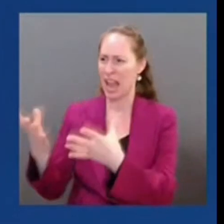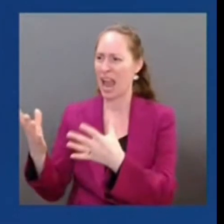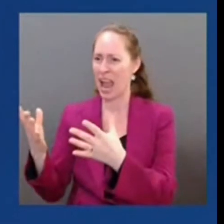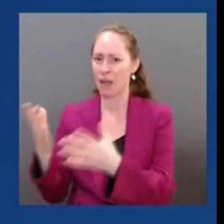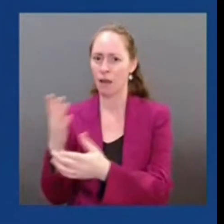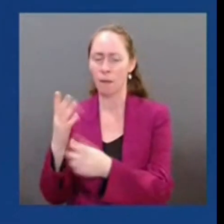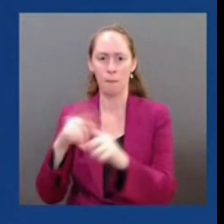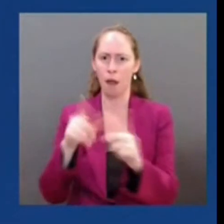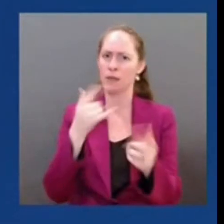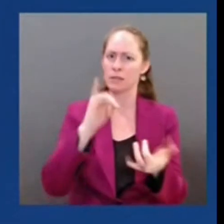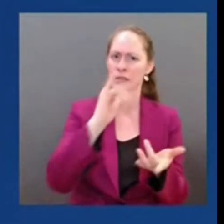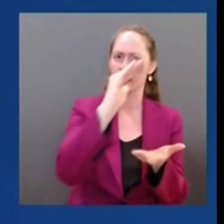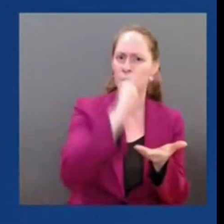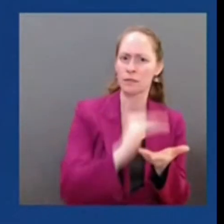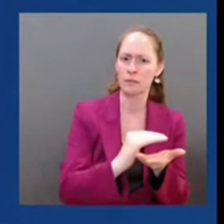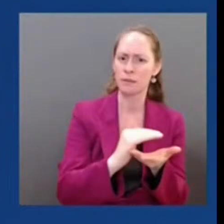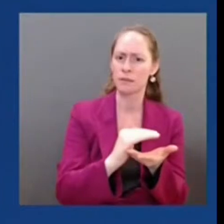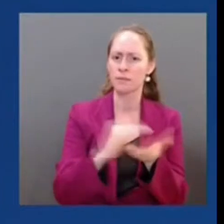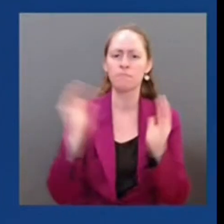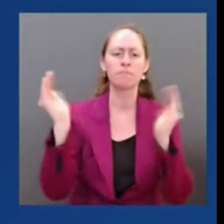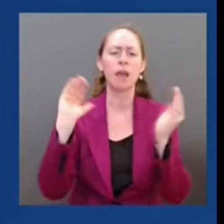HOSPITALIZATION AND CASES